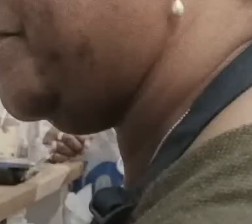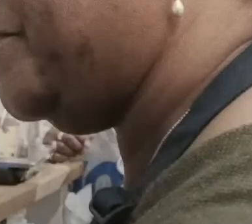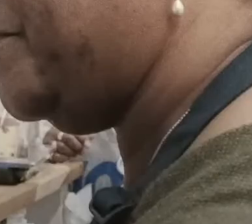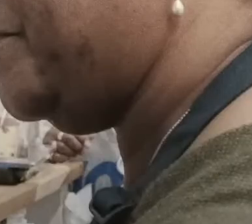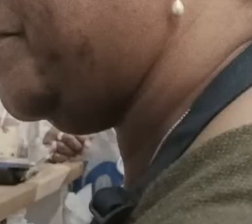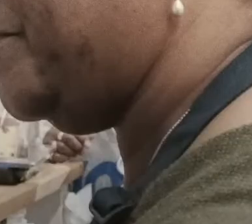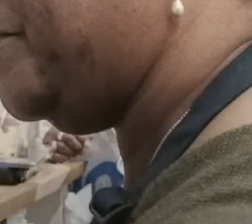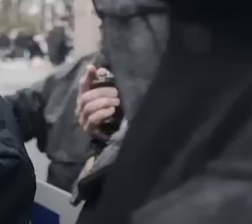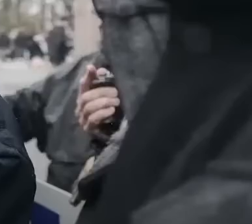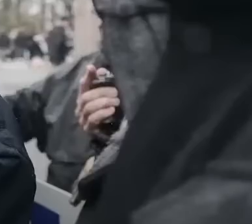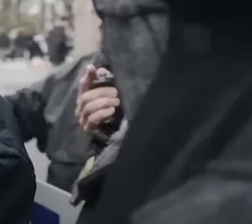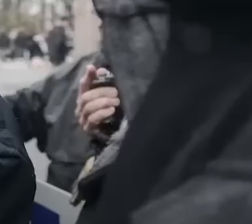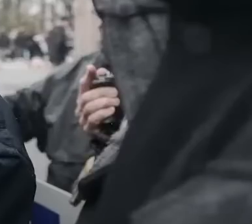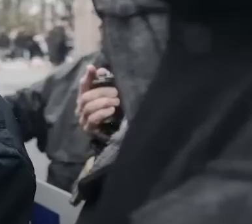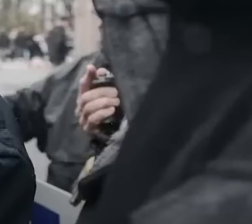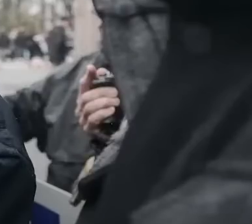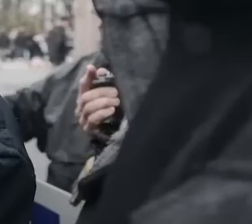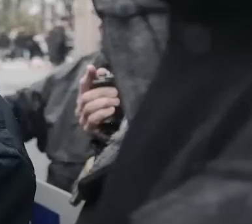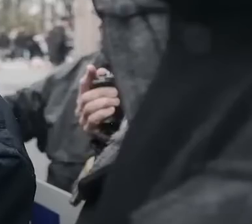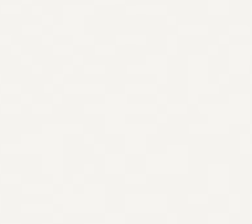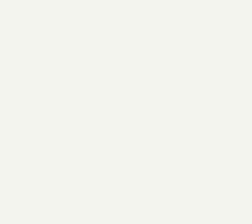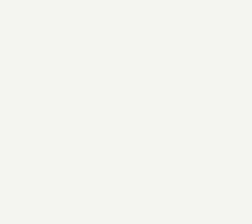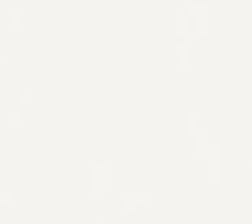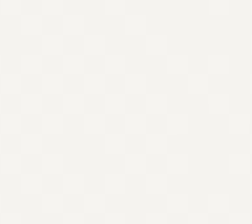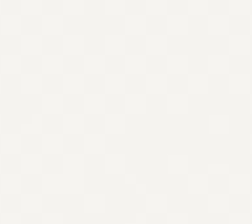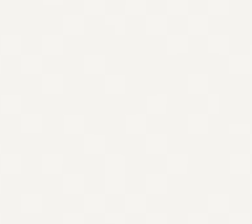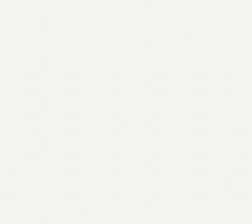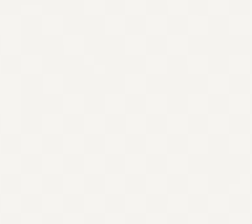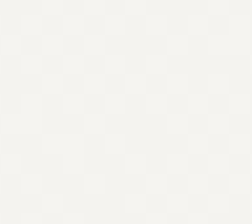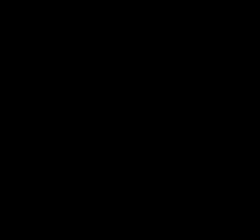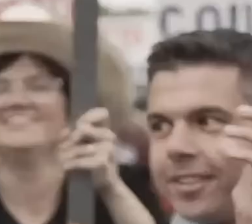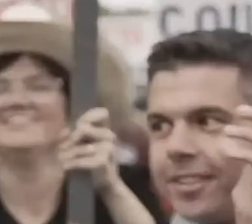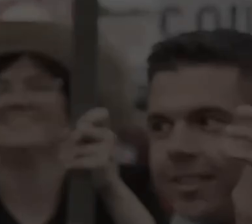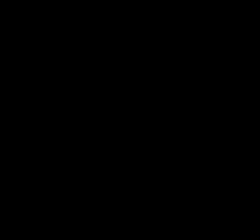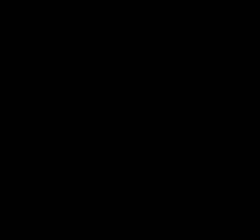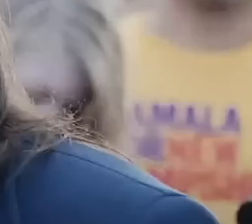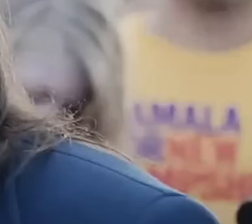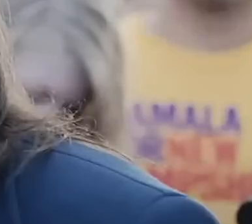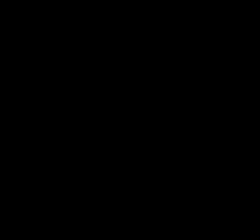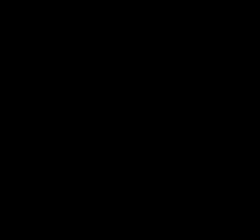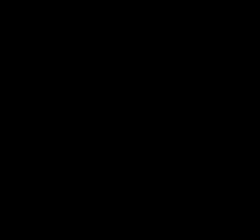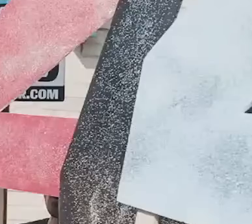234 SCHOOL GYMS, COMMUNITY CENTERS, THE LIVING ROOM DOWN THE BLOCK. YOU WILL BE WHERE? OKAY.